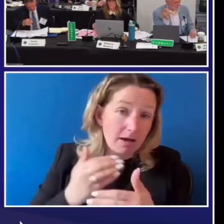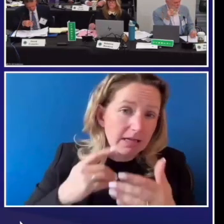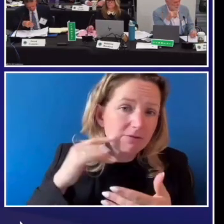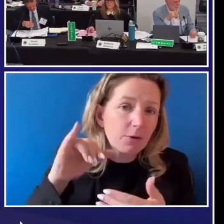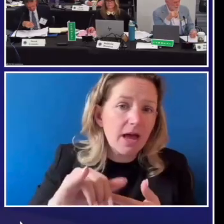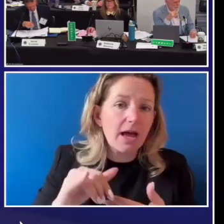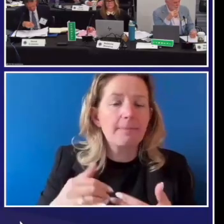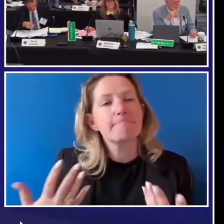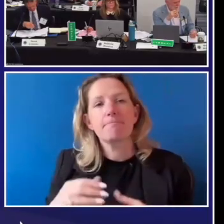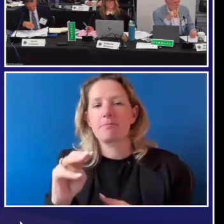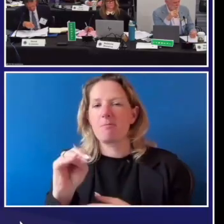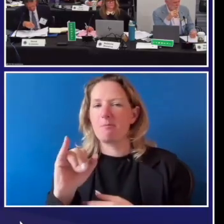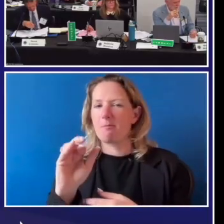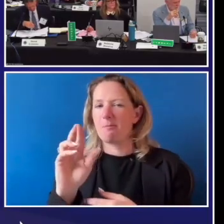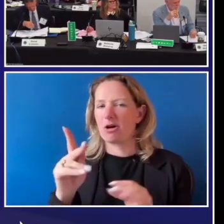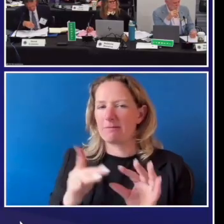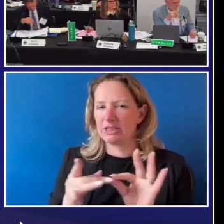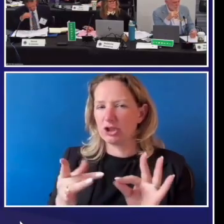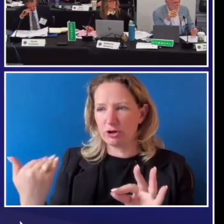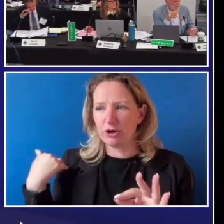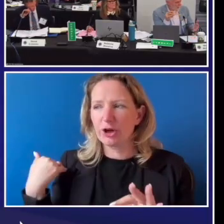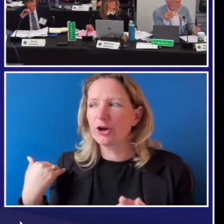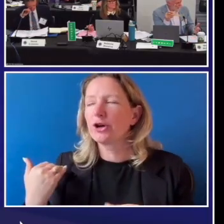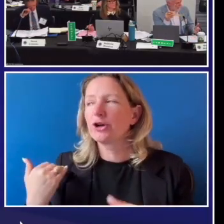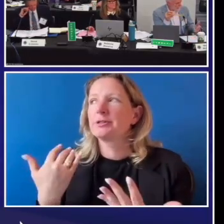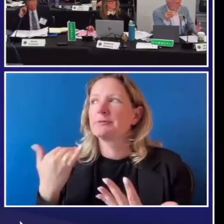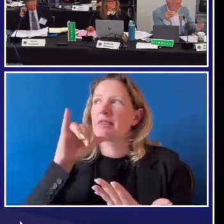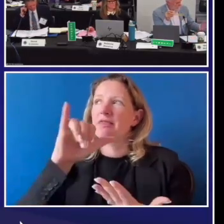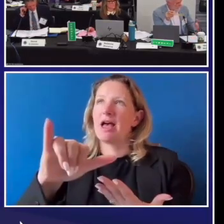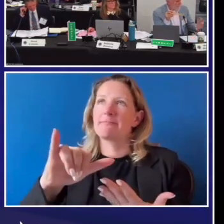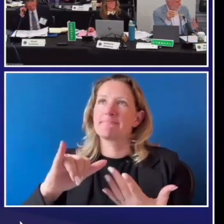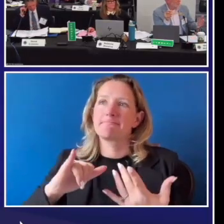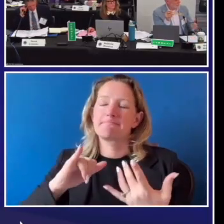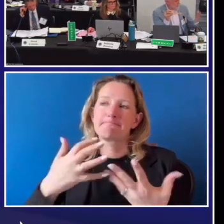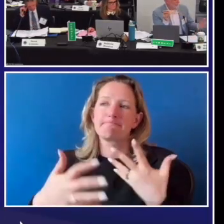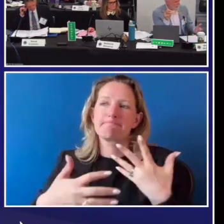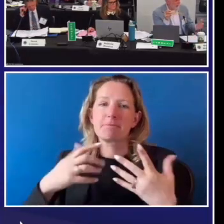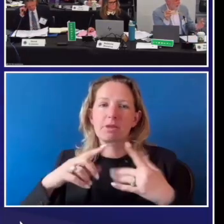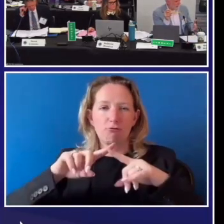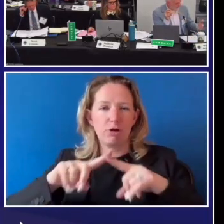the, you know, the, the, um, the reliability of what, what institutions can rely upon and think about it.